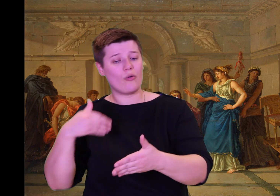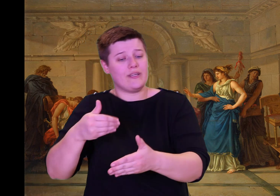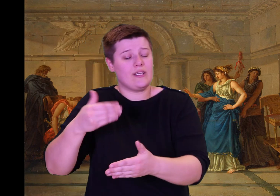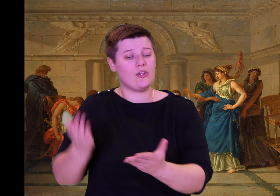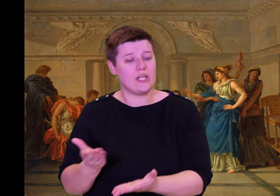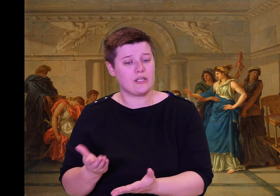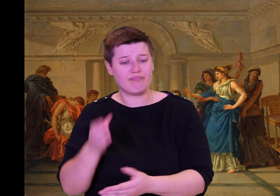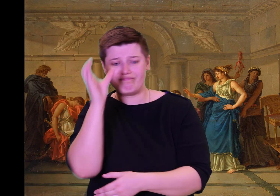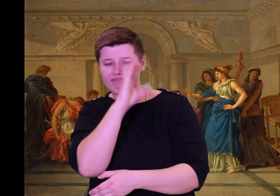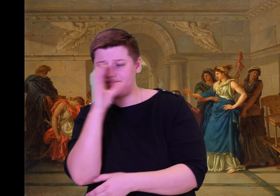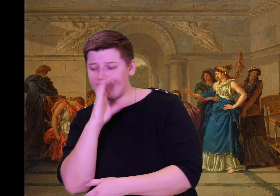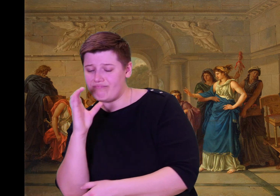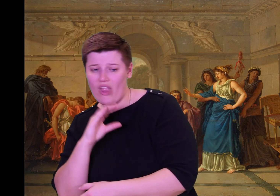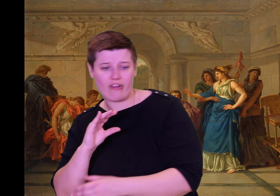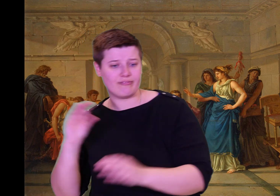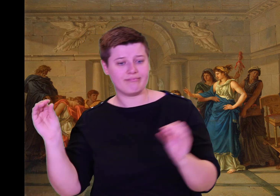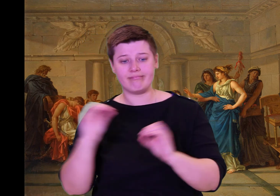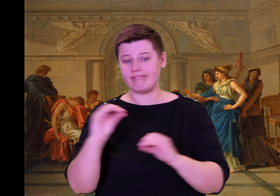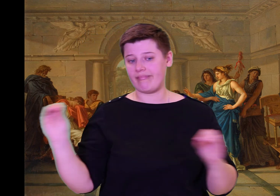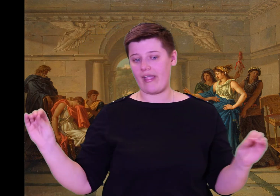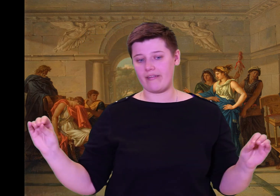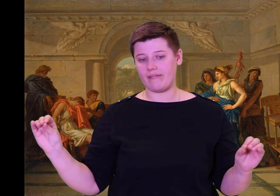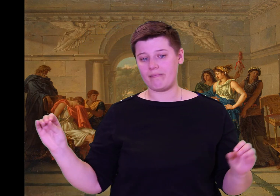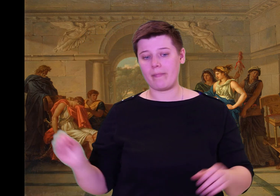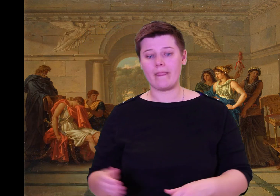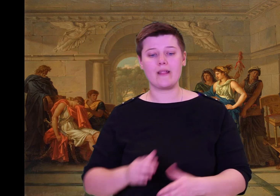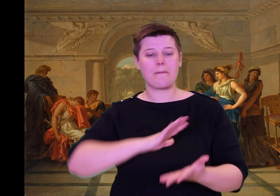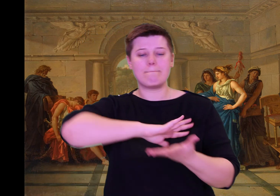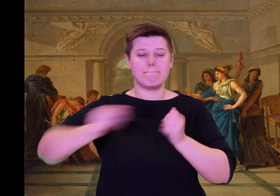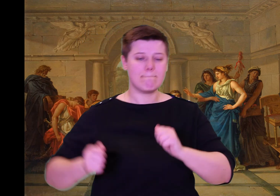himself was blown here by the waves.